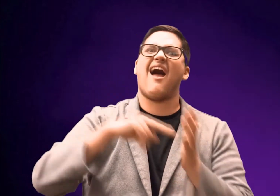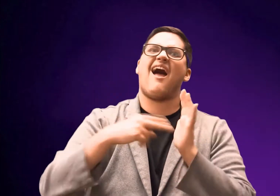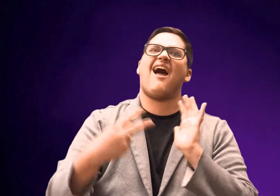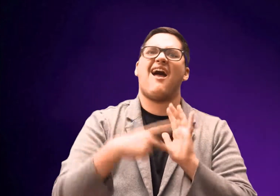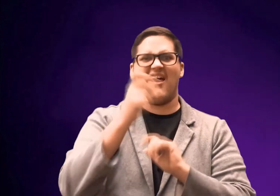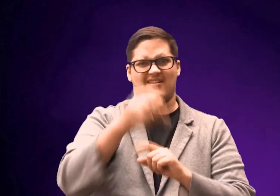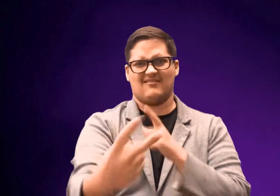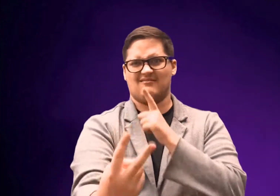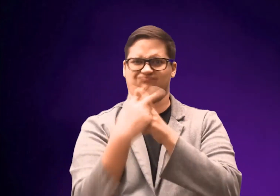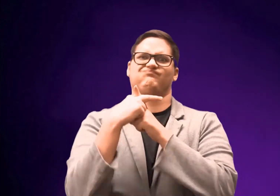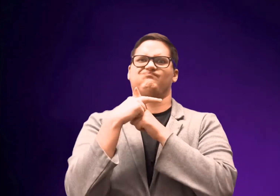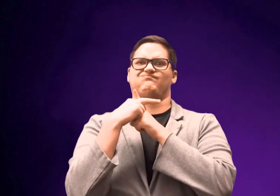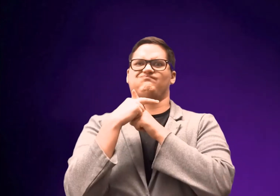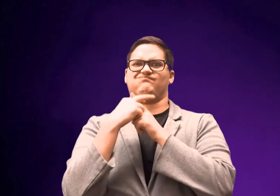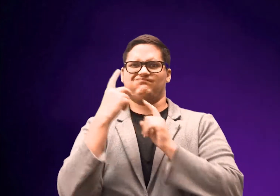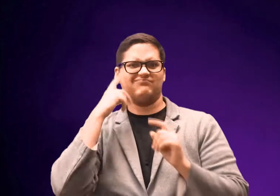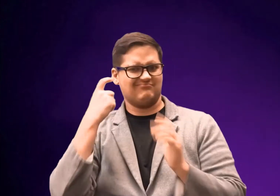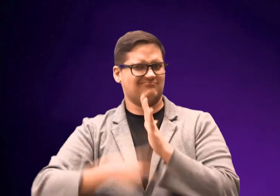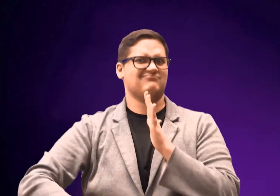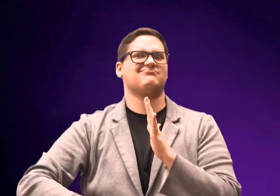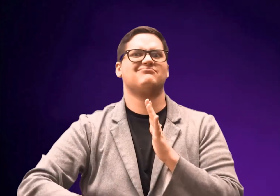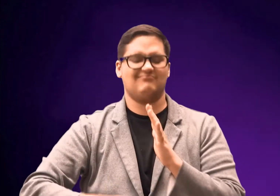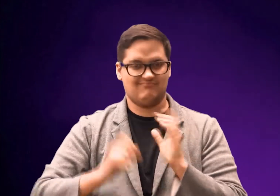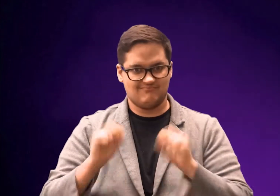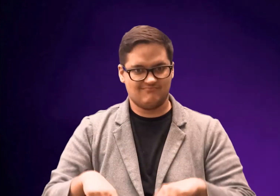it means they can charge against you for not disclosing.